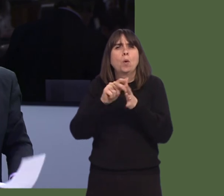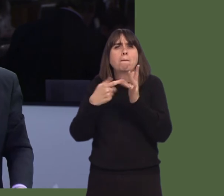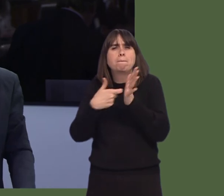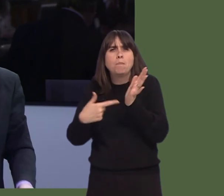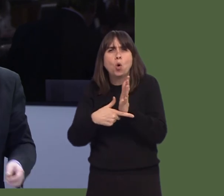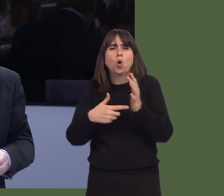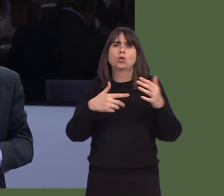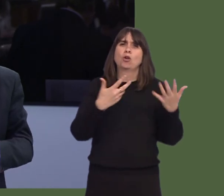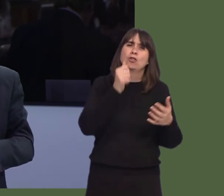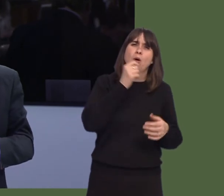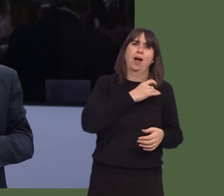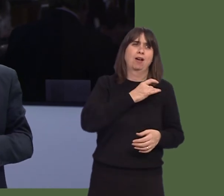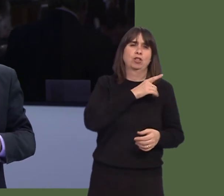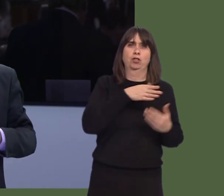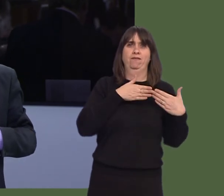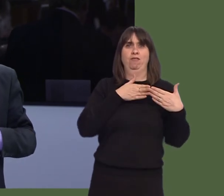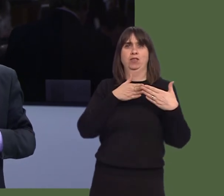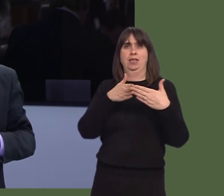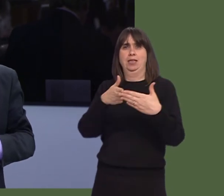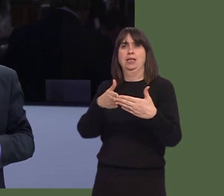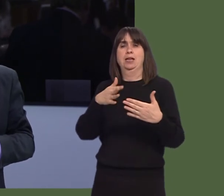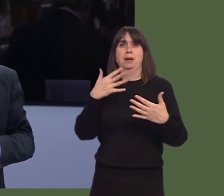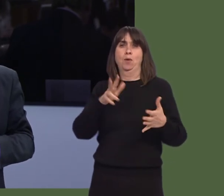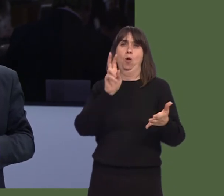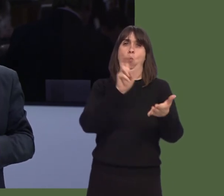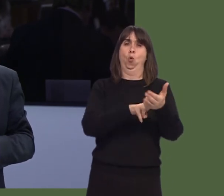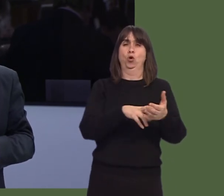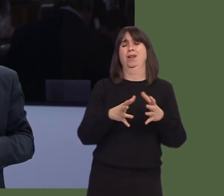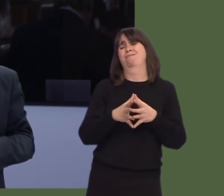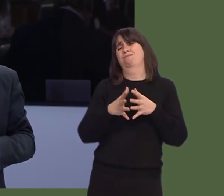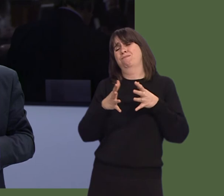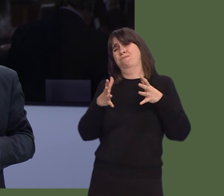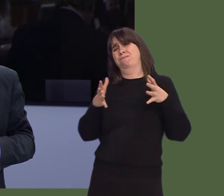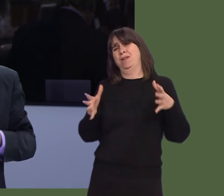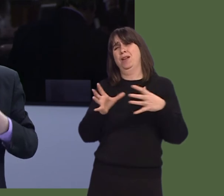Carwyn Jones AM: I fully support, of course, an individual's right to freedom of conscience.